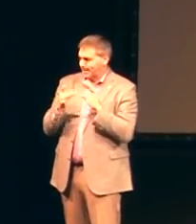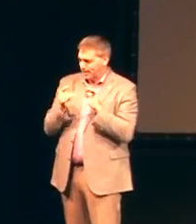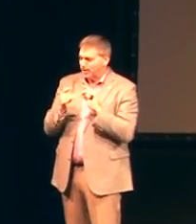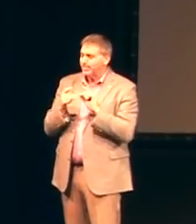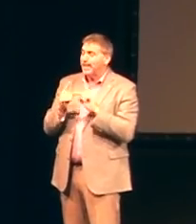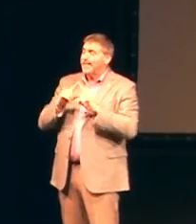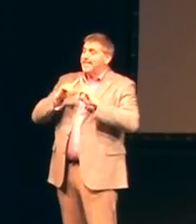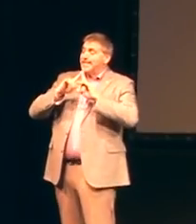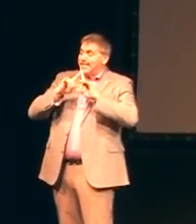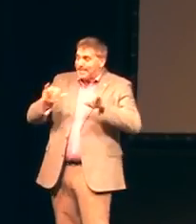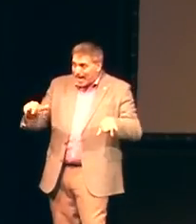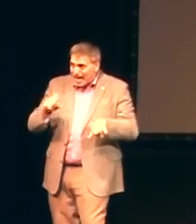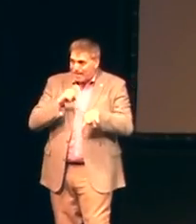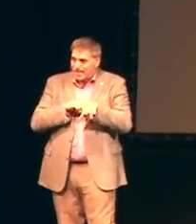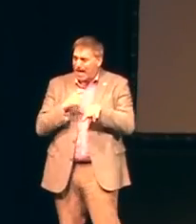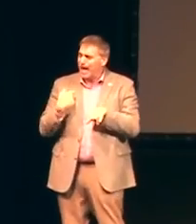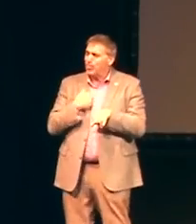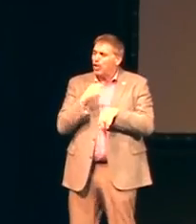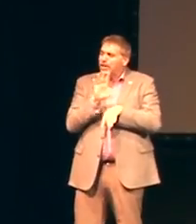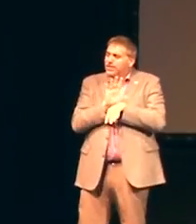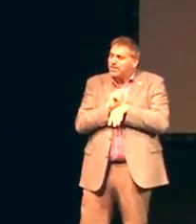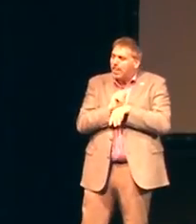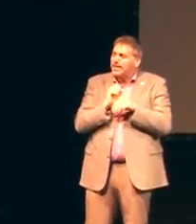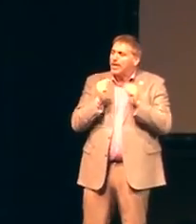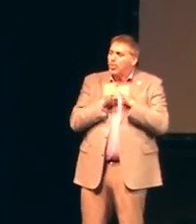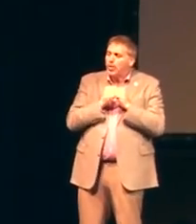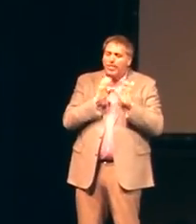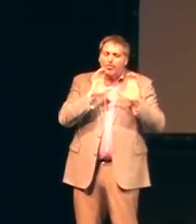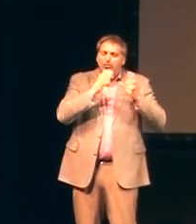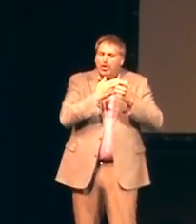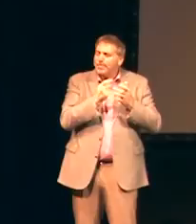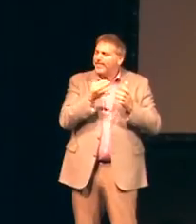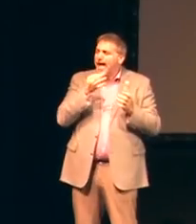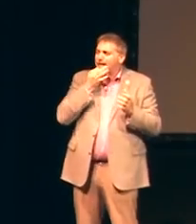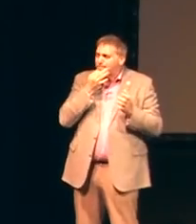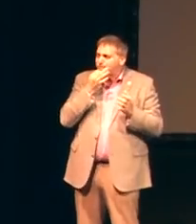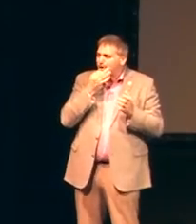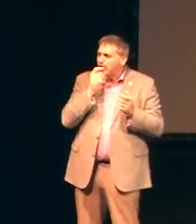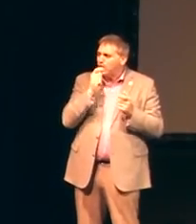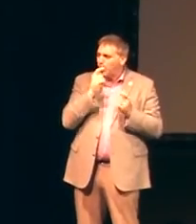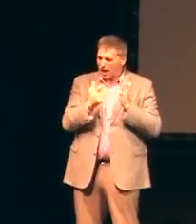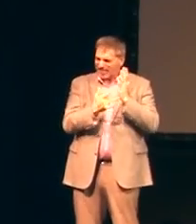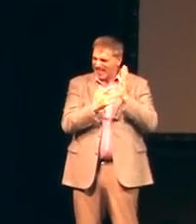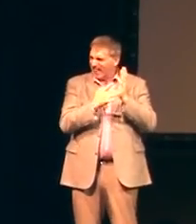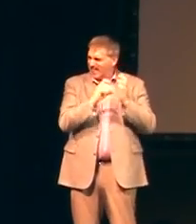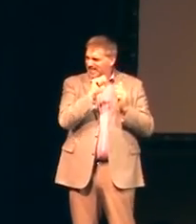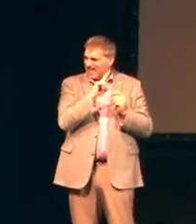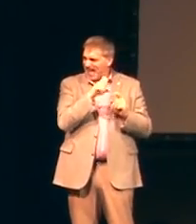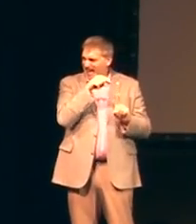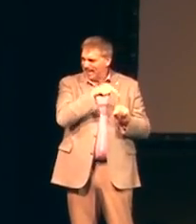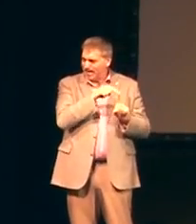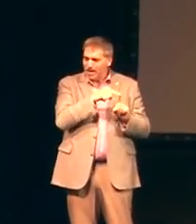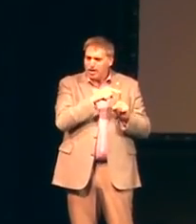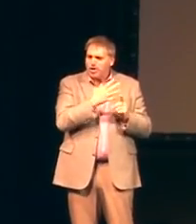to send a strong message. And at the same time we are consulting with groups of experts on the